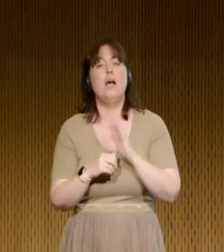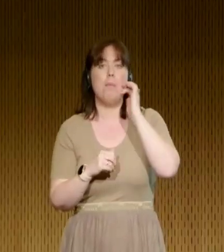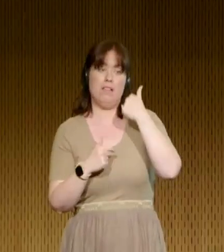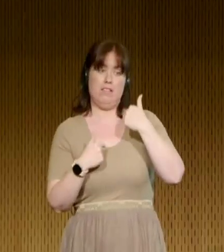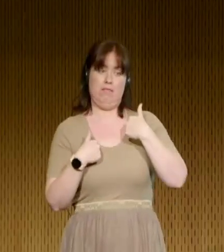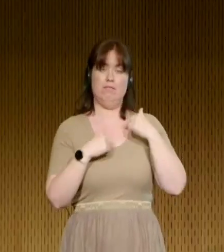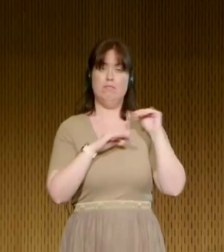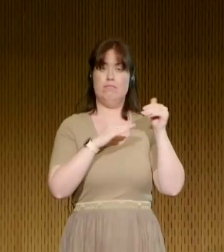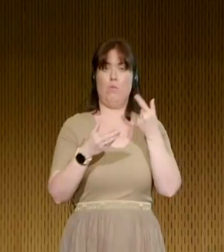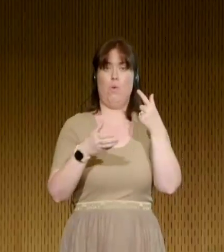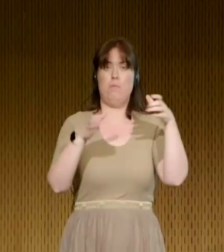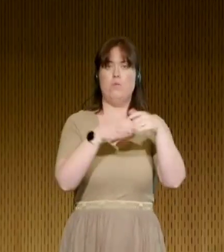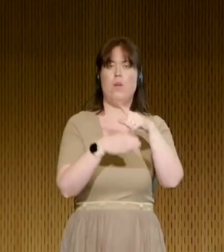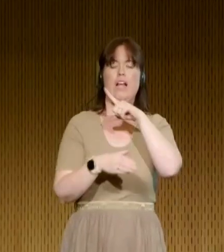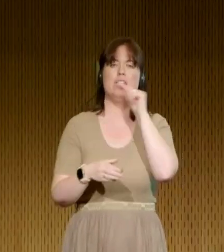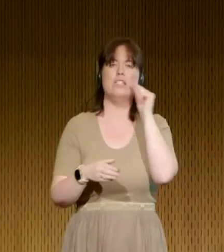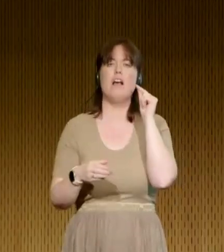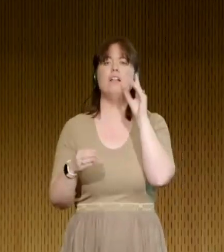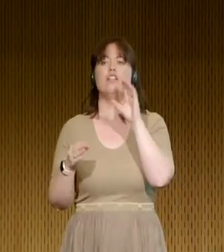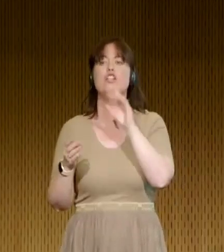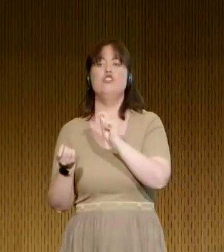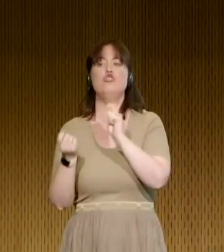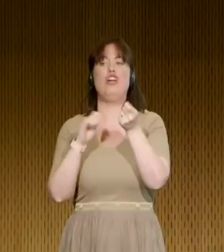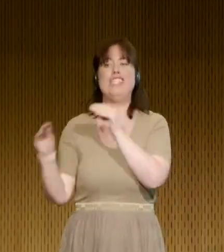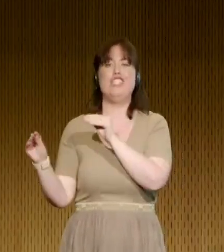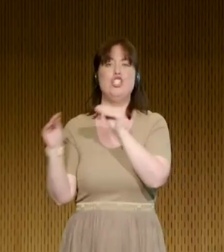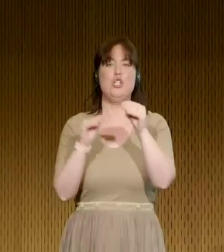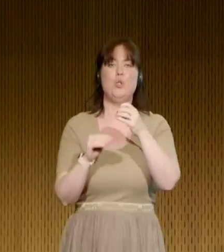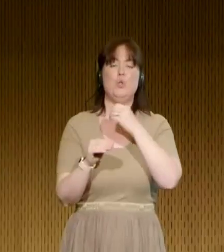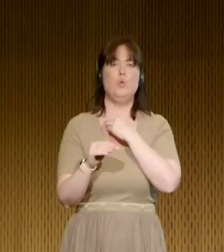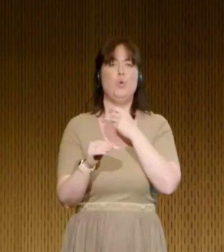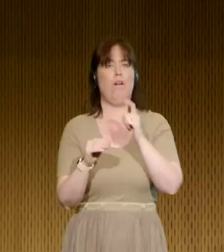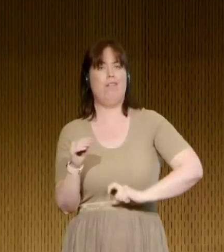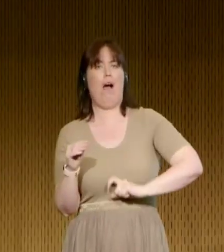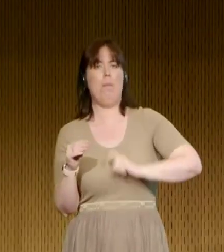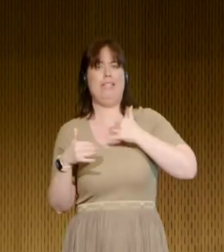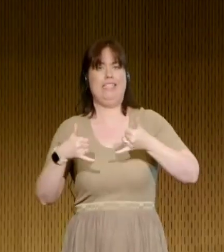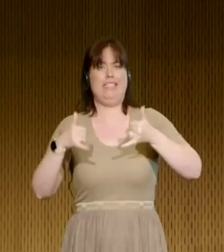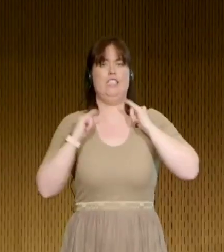called Transition to a Competent Practitioner and we have included simulation and role play